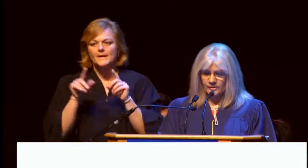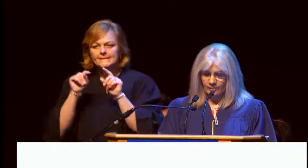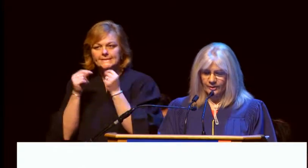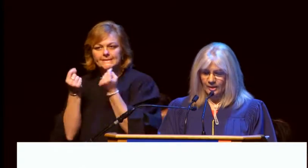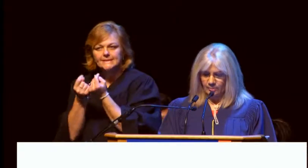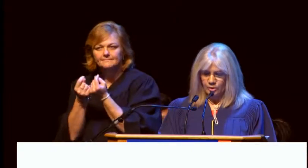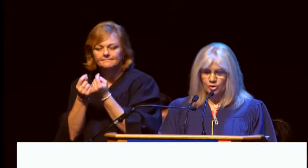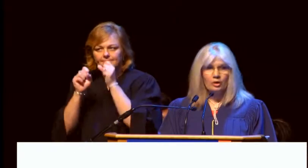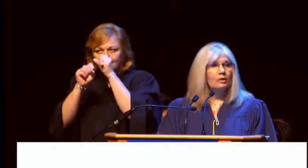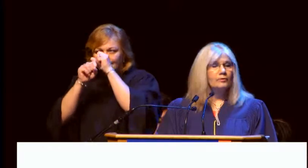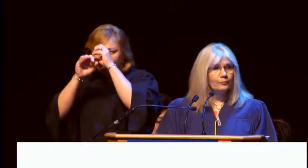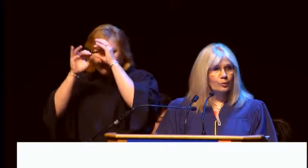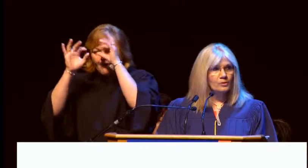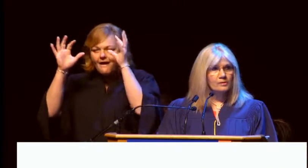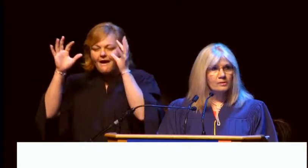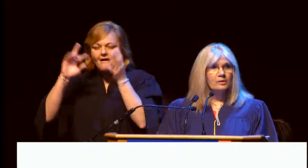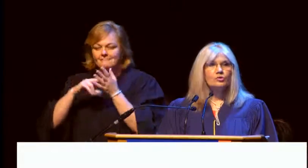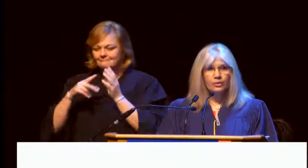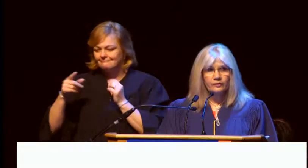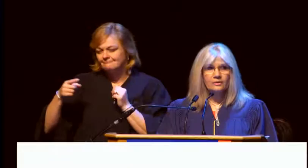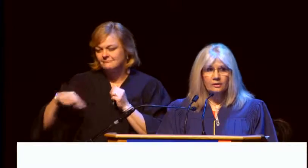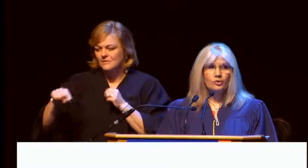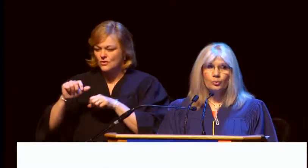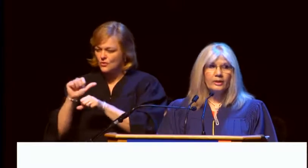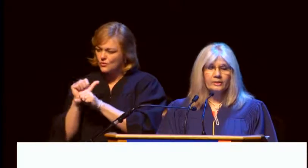UP AN IMAGE OF A FORCE DRIVEN TO WIN.